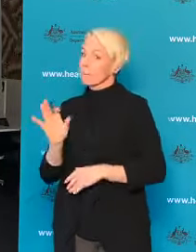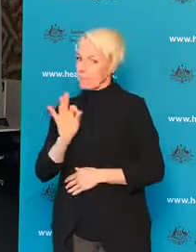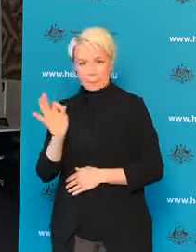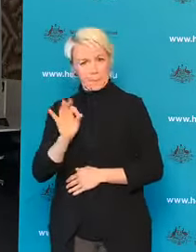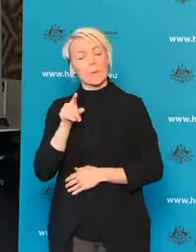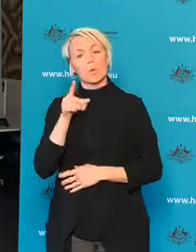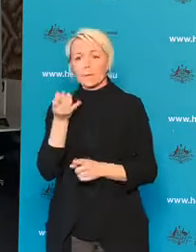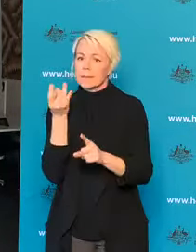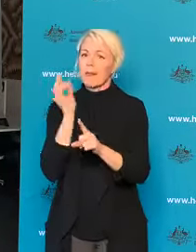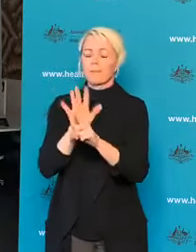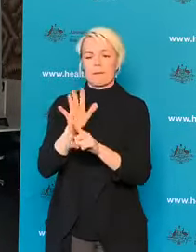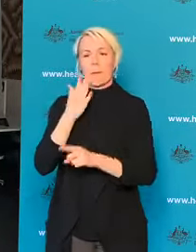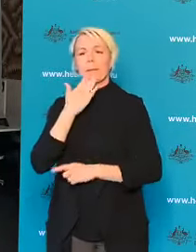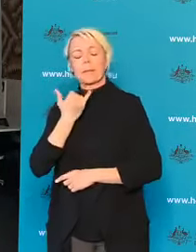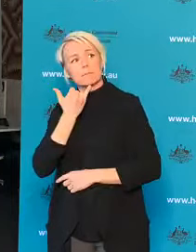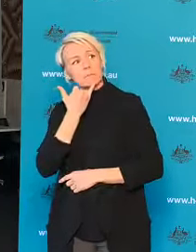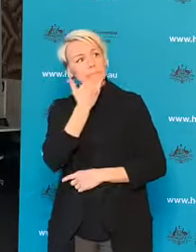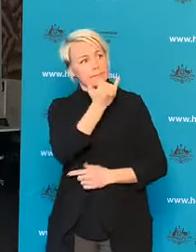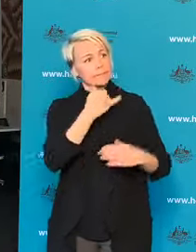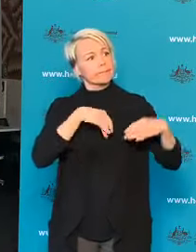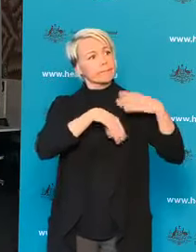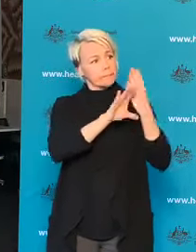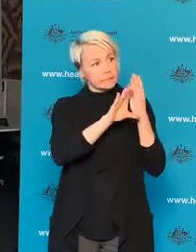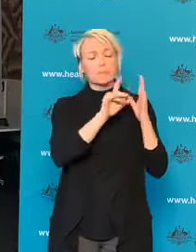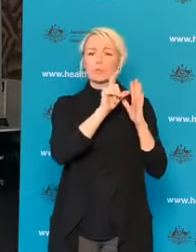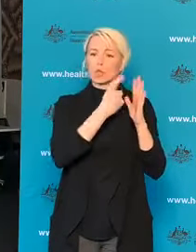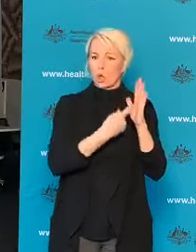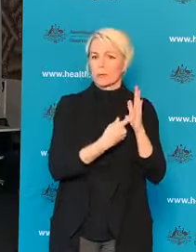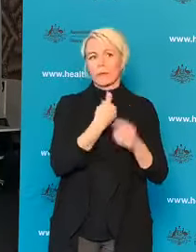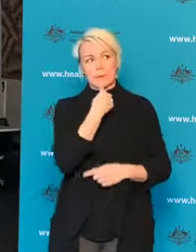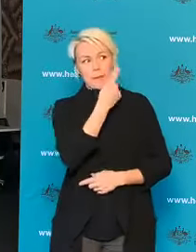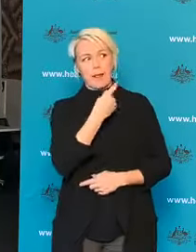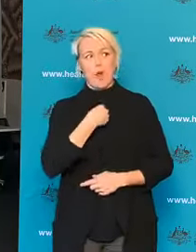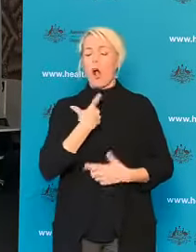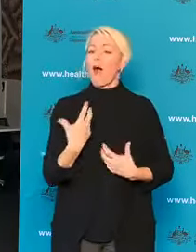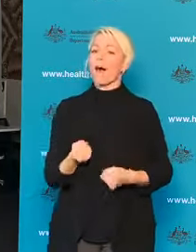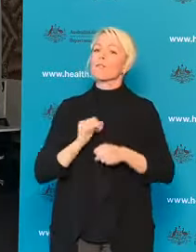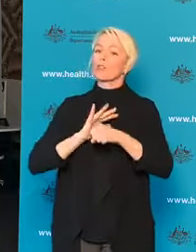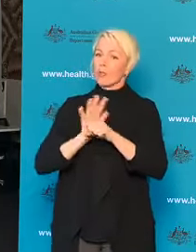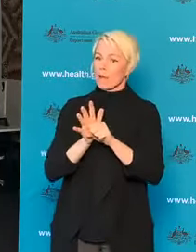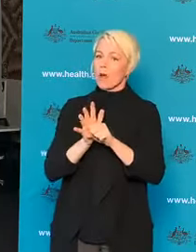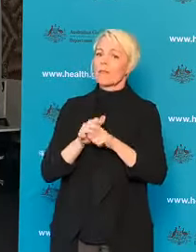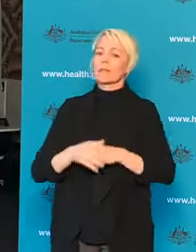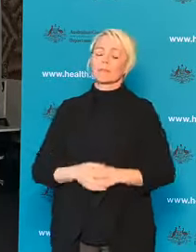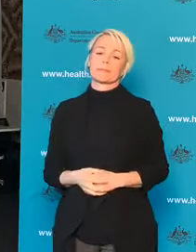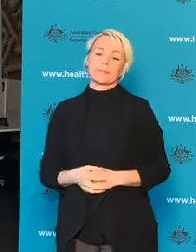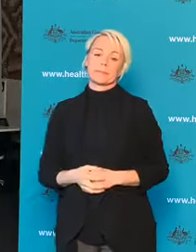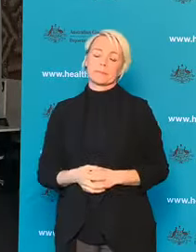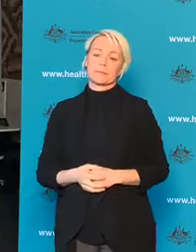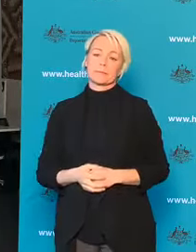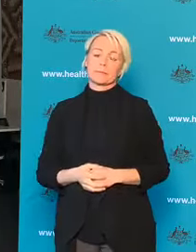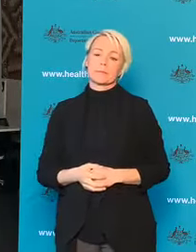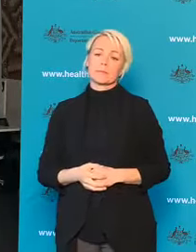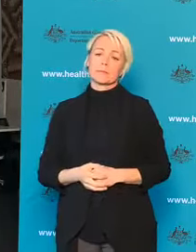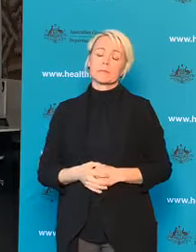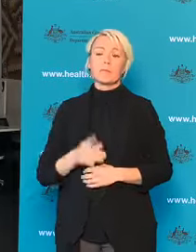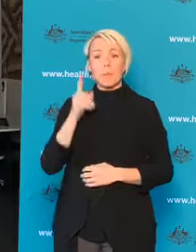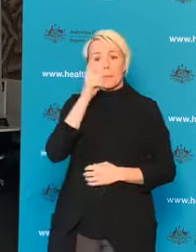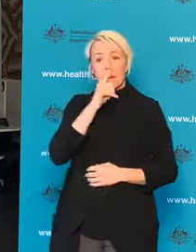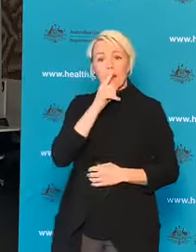Please be proactive and reach out to her or to him. To all those who are in Victoria in lock down we stand